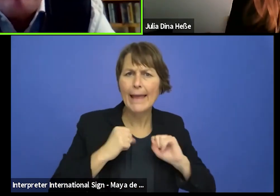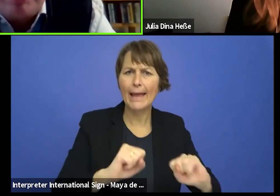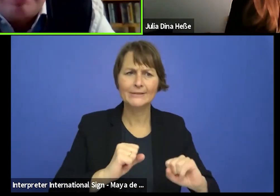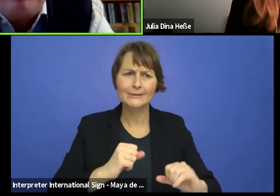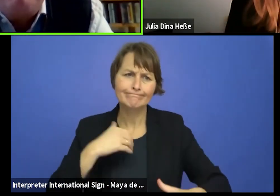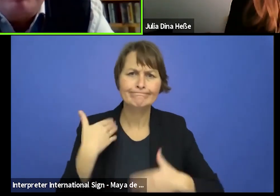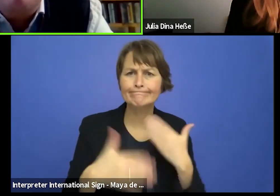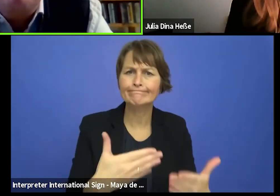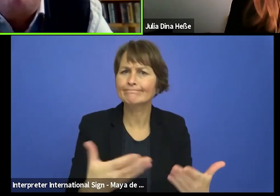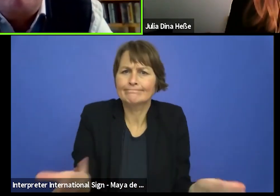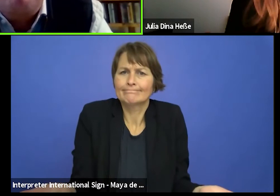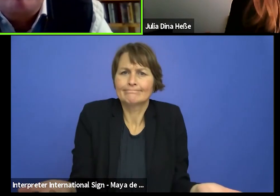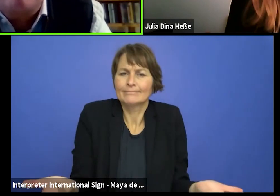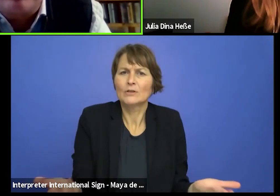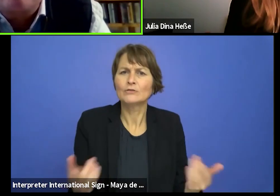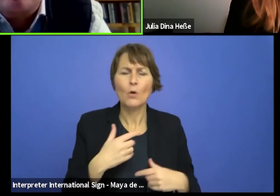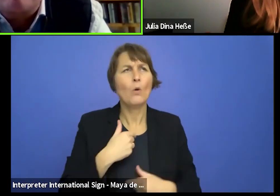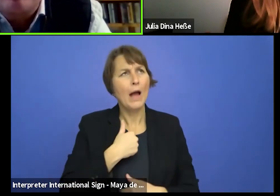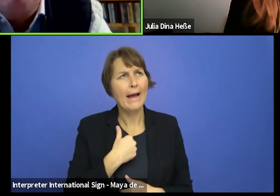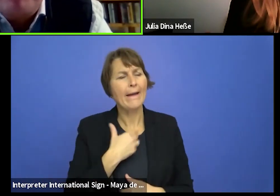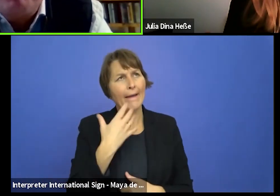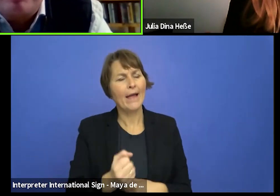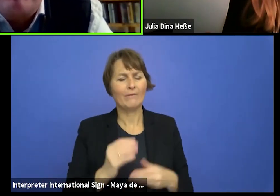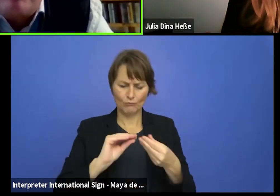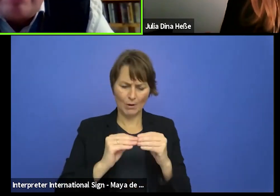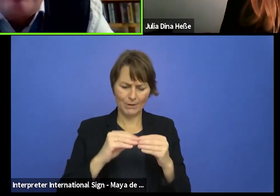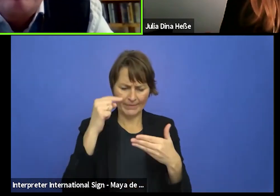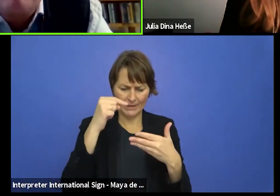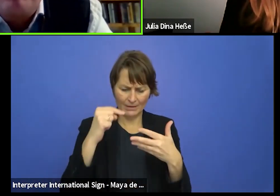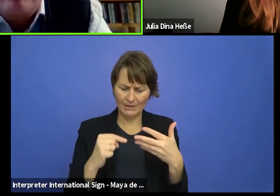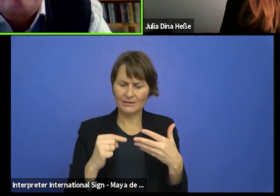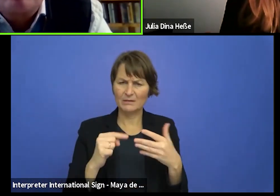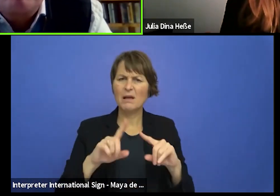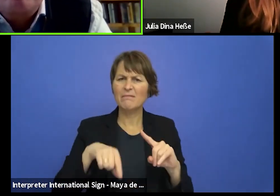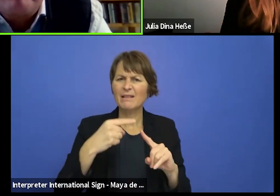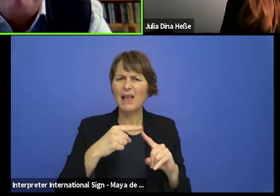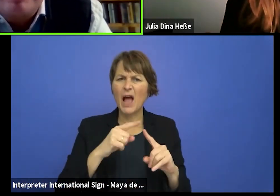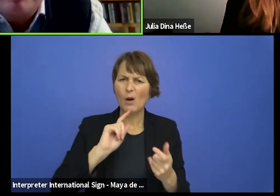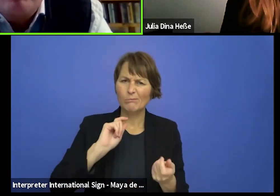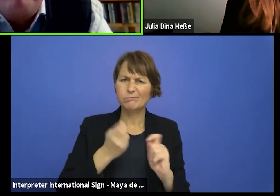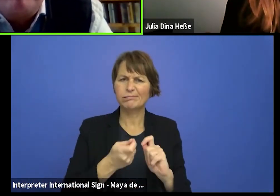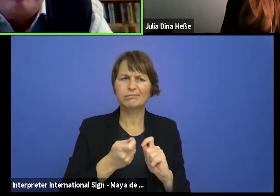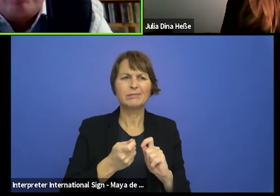of what that mean for political action. Maybe we can start in the breakout rooms with this